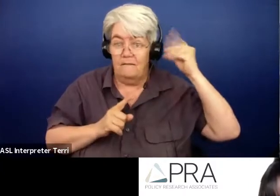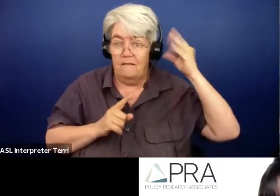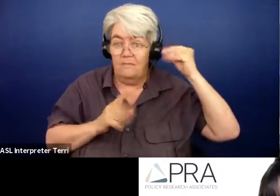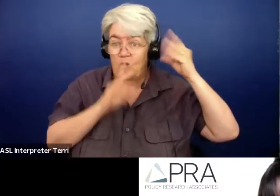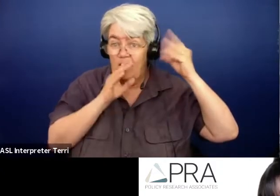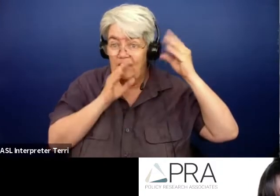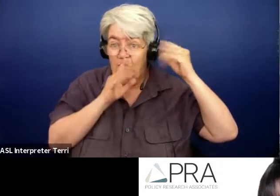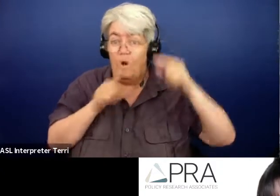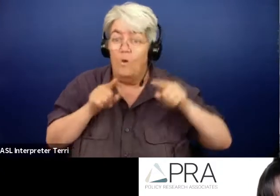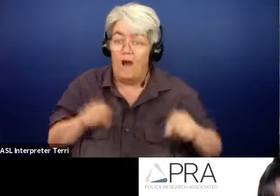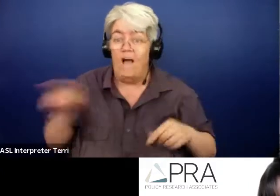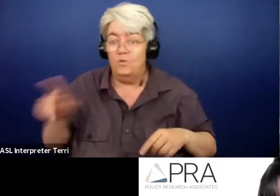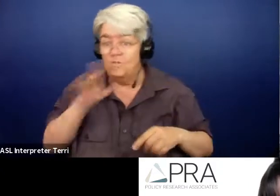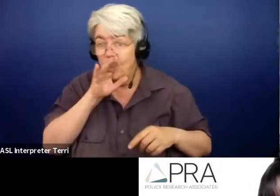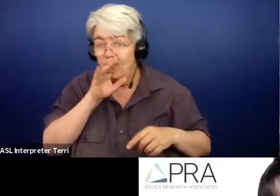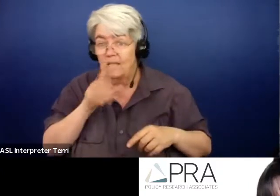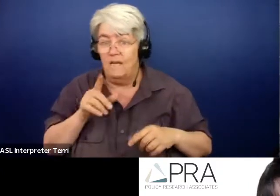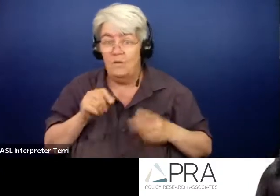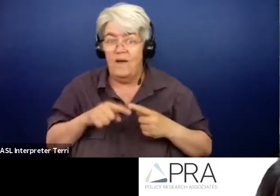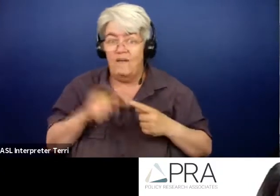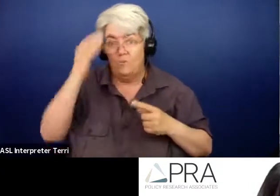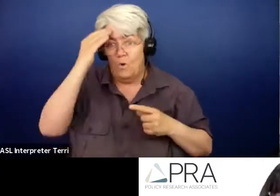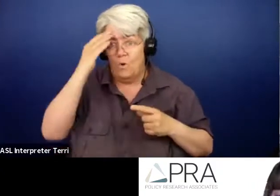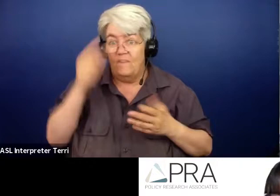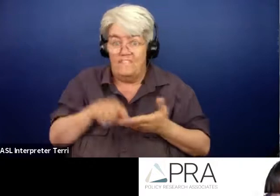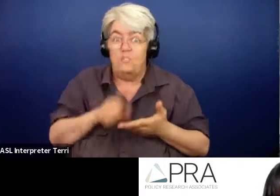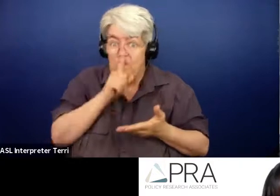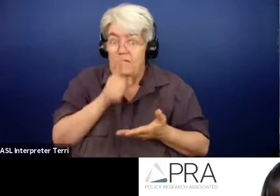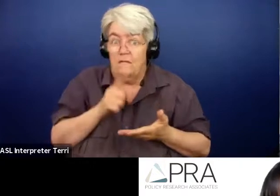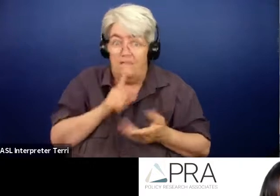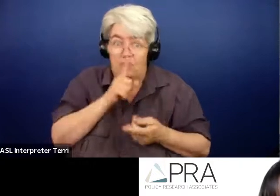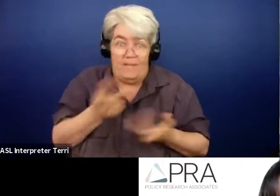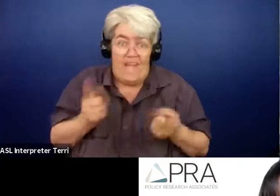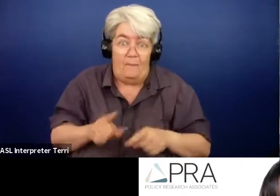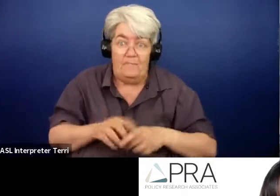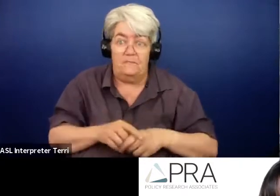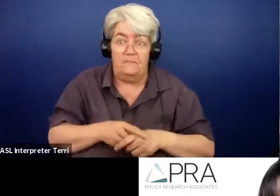to them. And you have to know this is a real thing. This is actually happening to them.